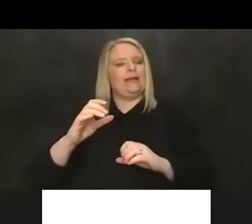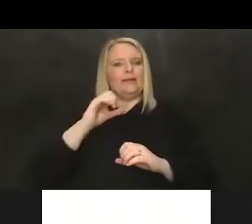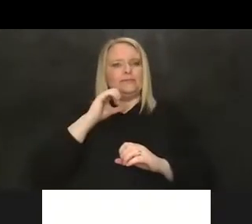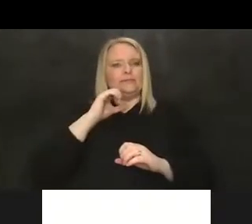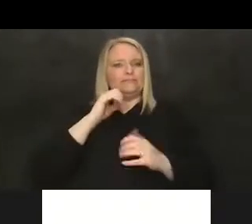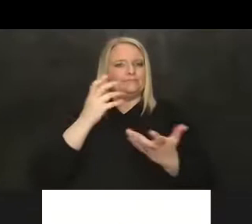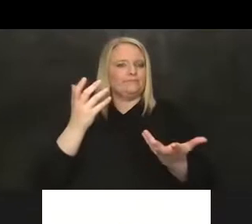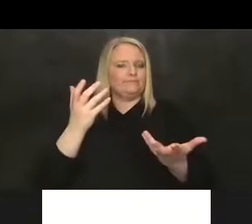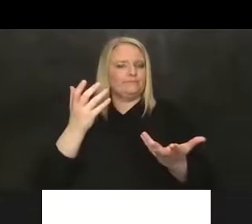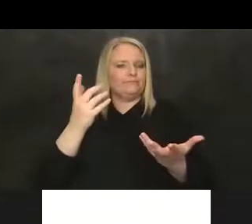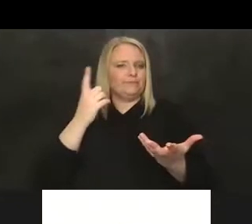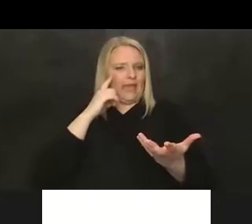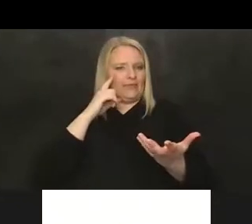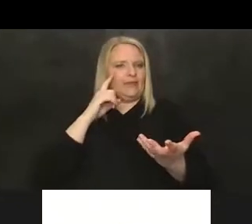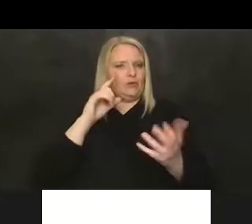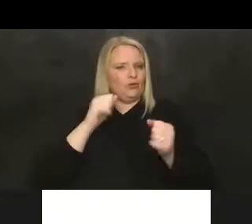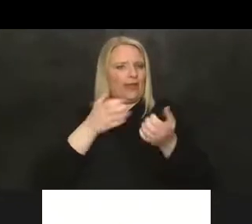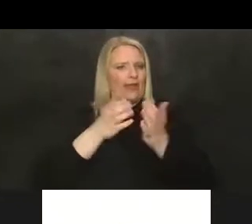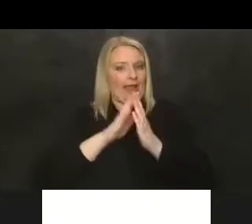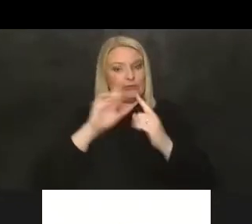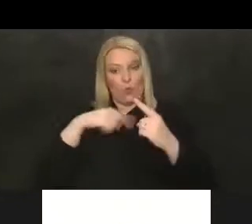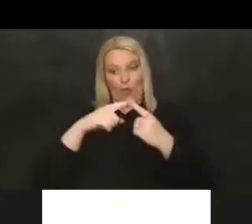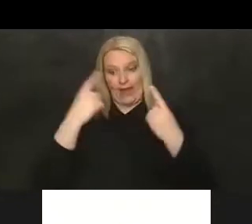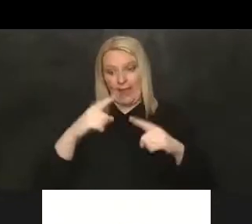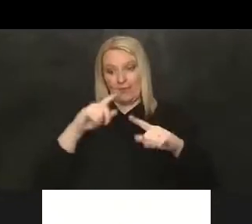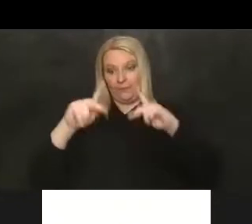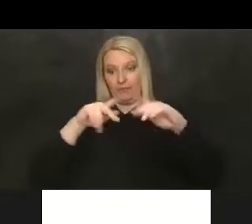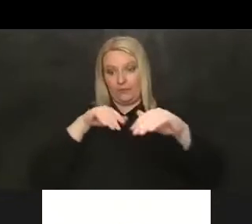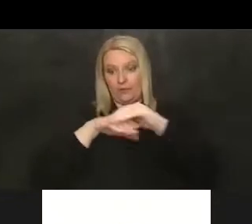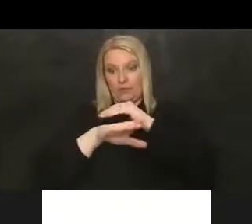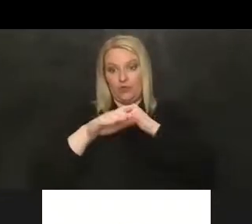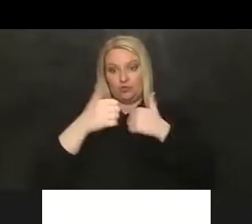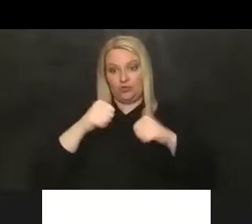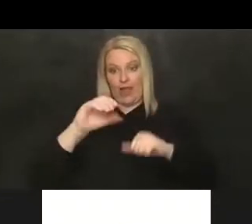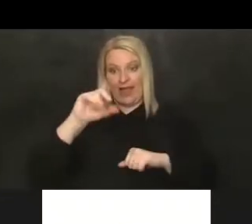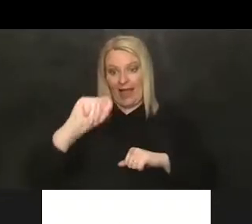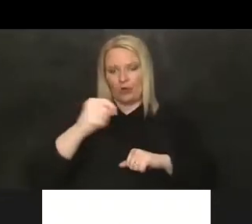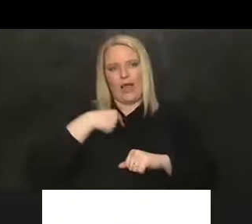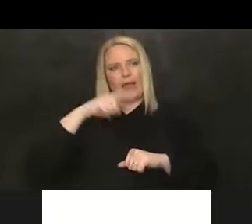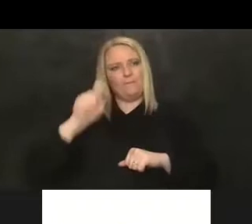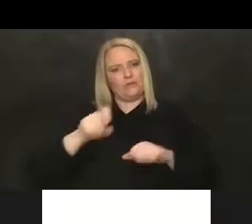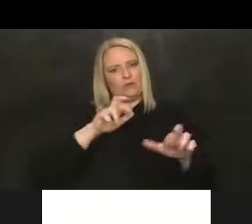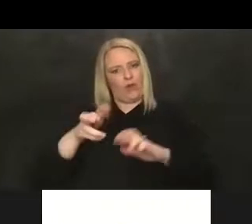because when people come to audition I have to be ready in that room to be able to communicate